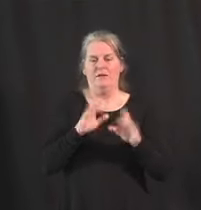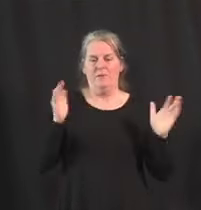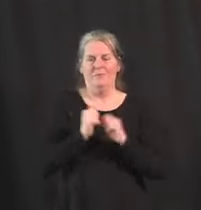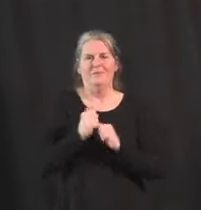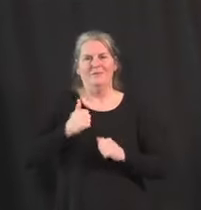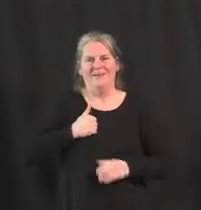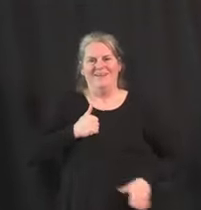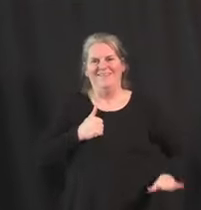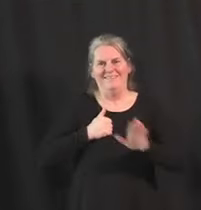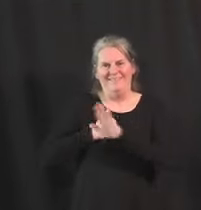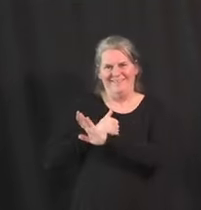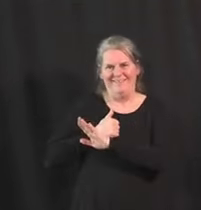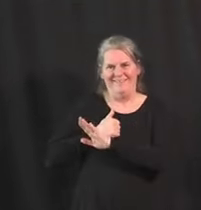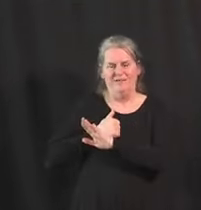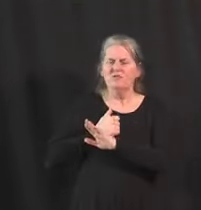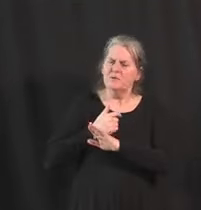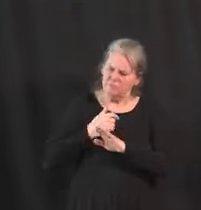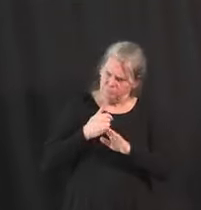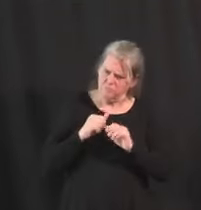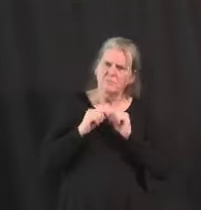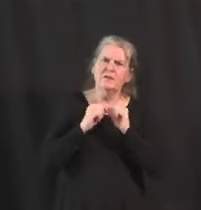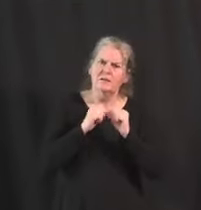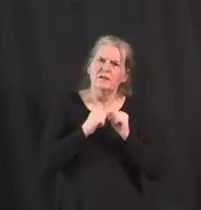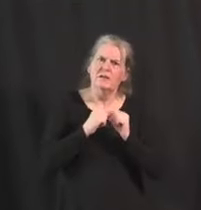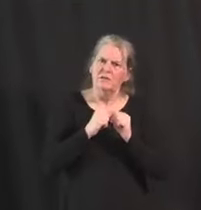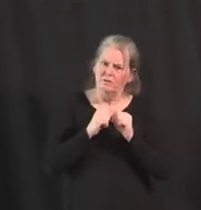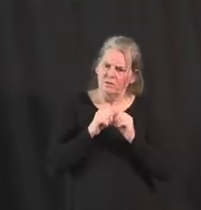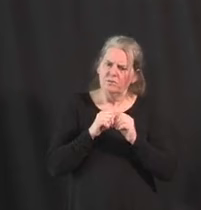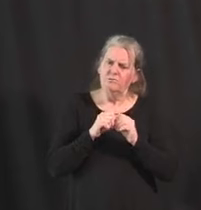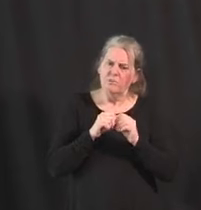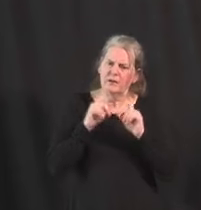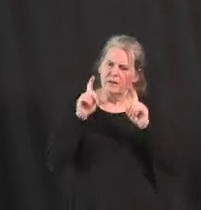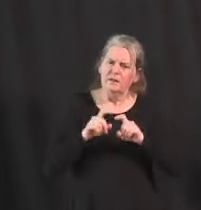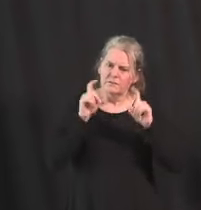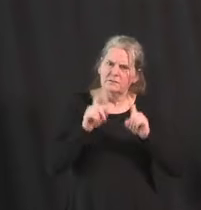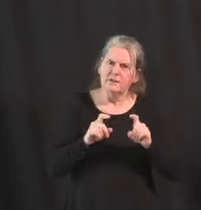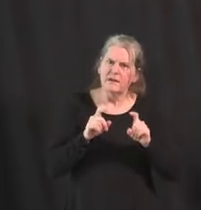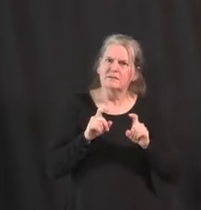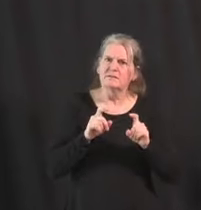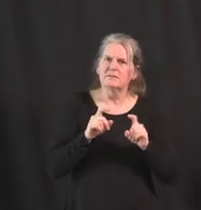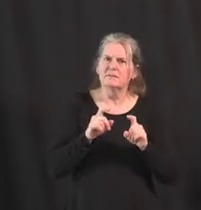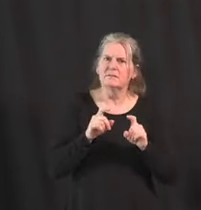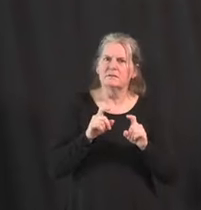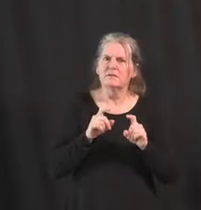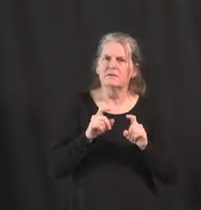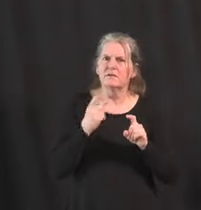ENCOURAGE TESTING FOR THE -- BOTH FOR THE WRITTEN INDICATIONS